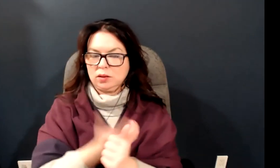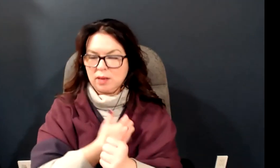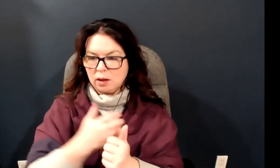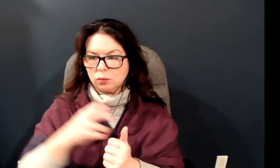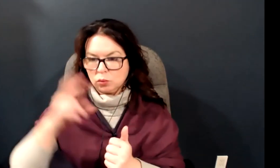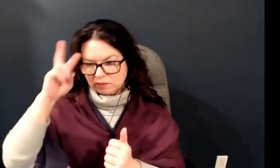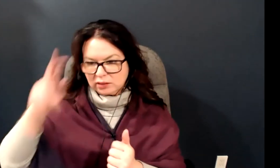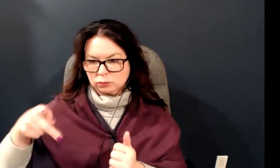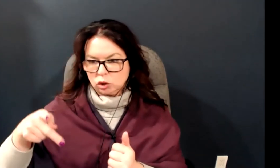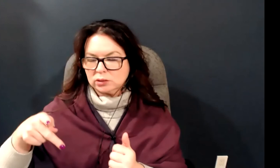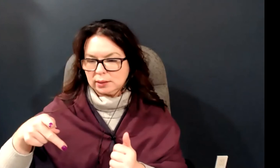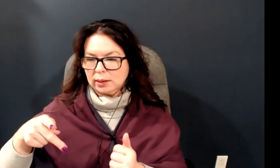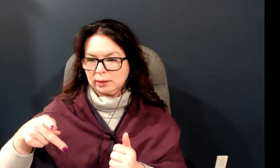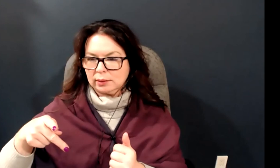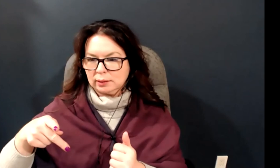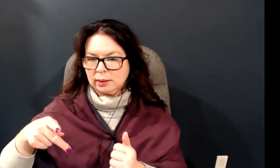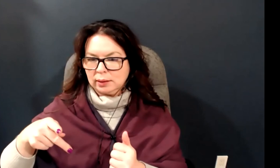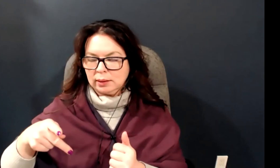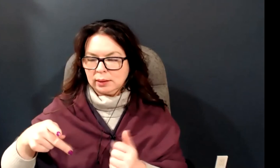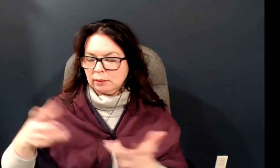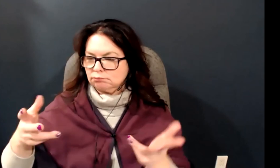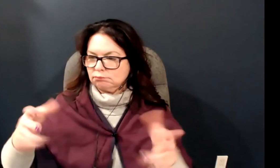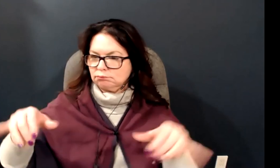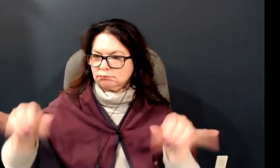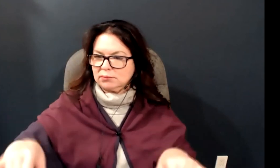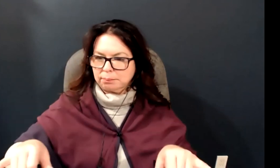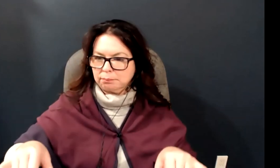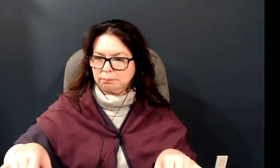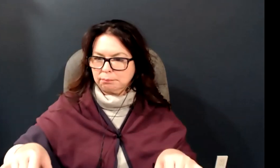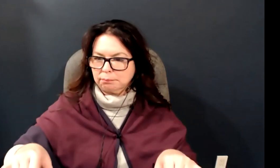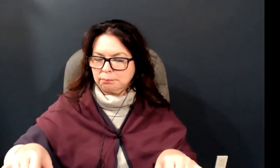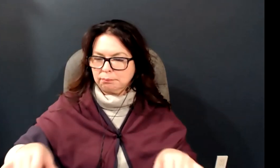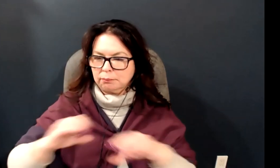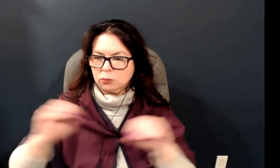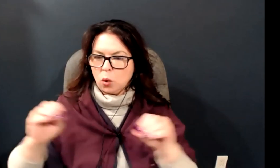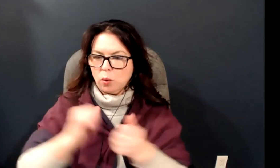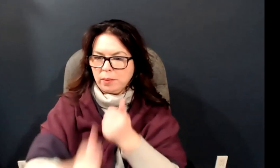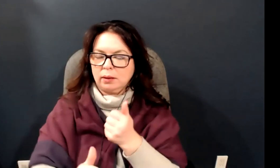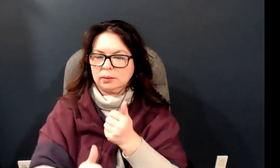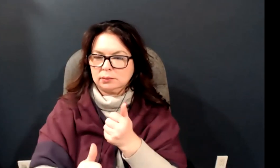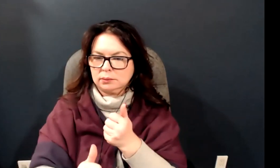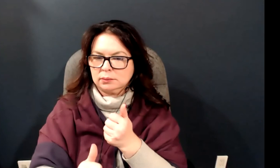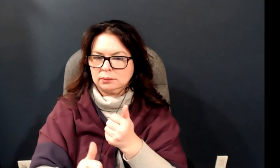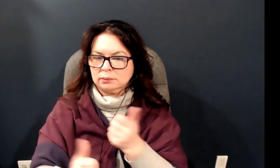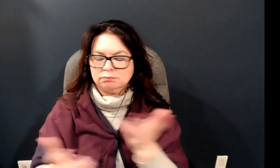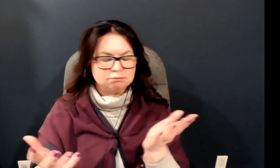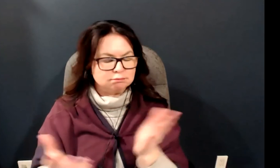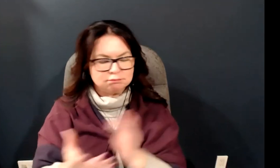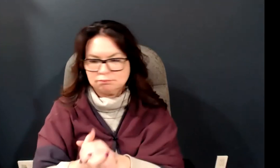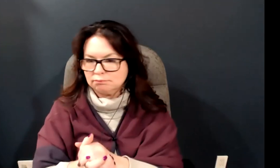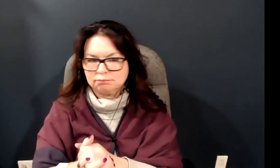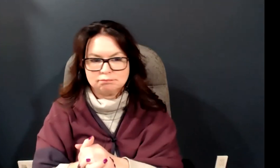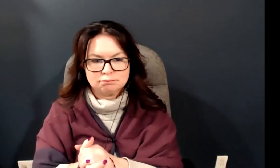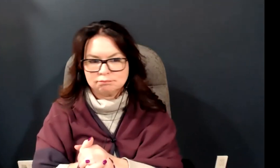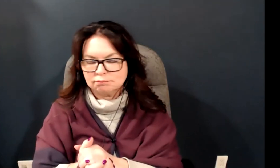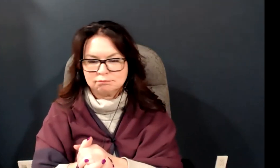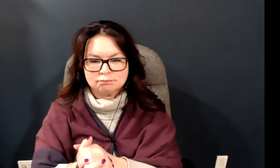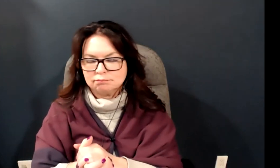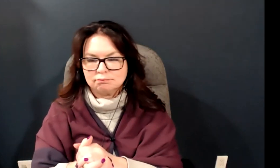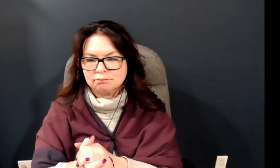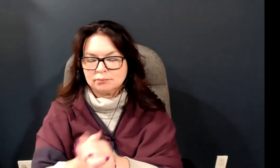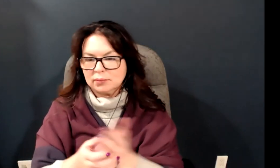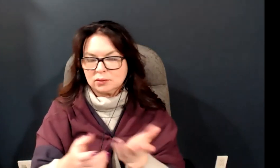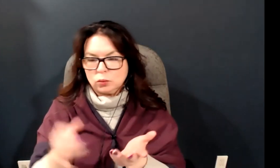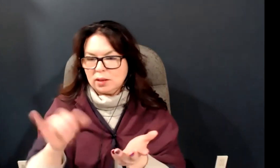the history of photography and coming across the Frederick Douglas book and the Frederick,